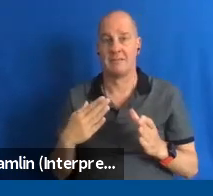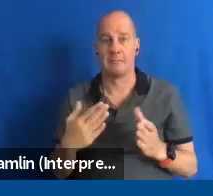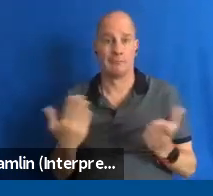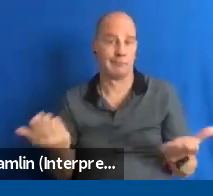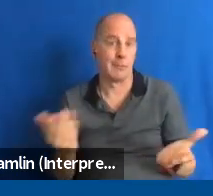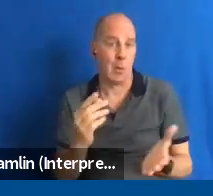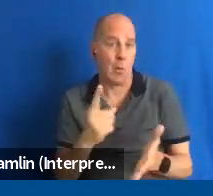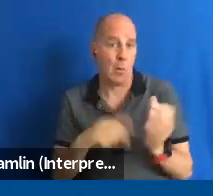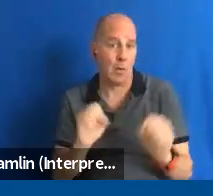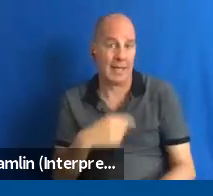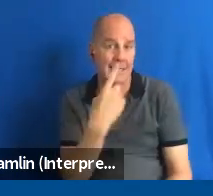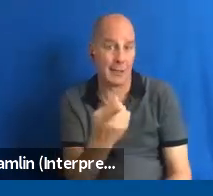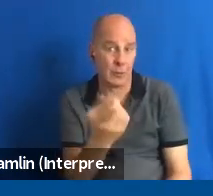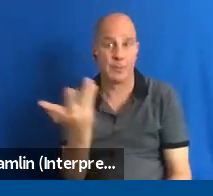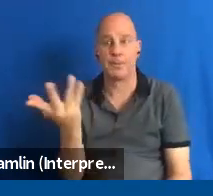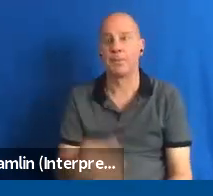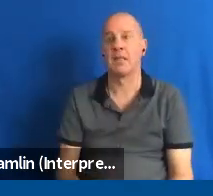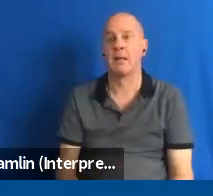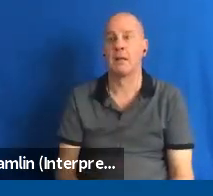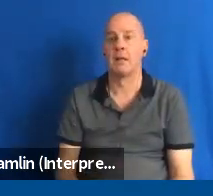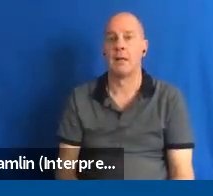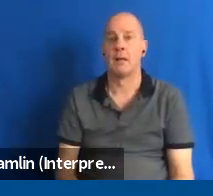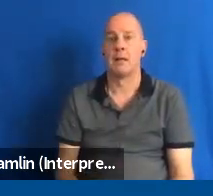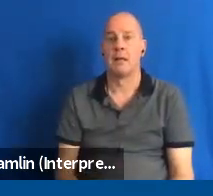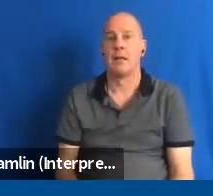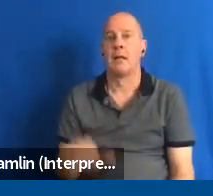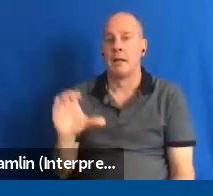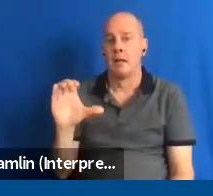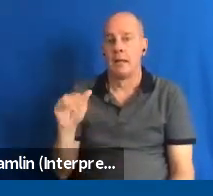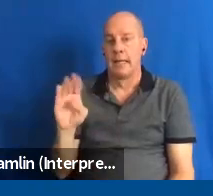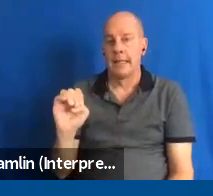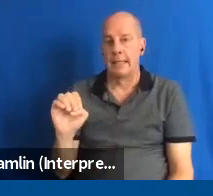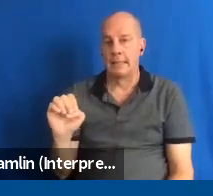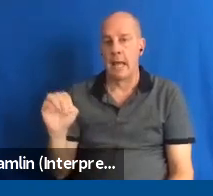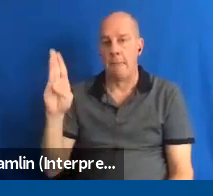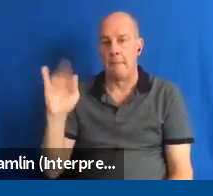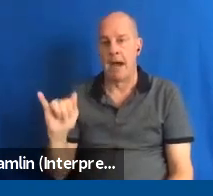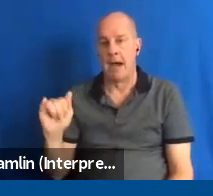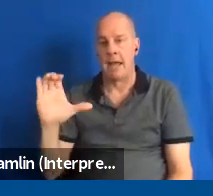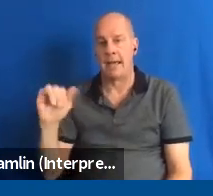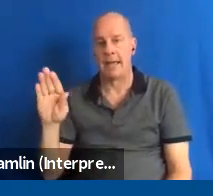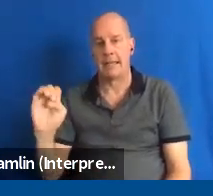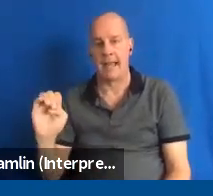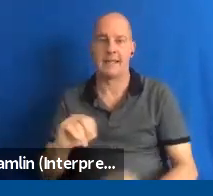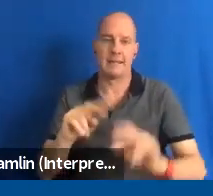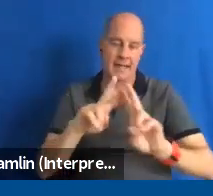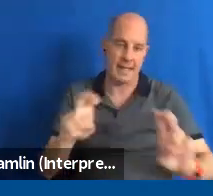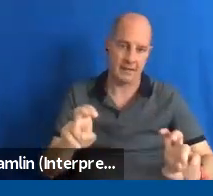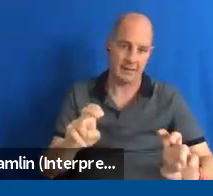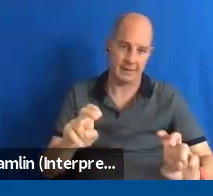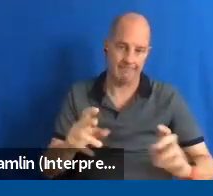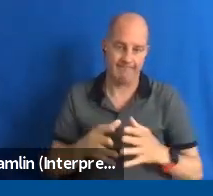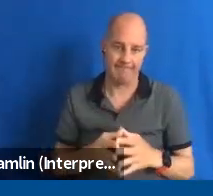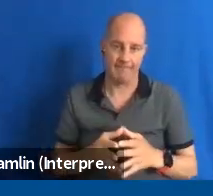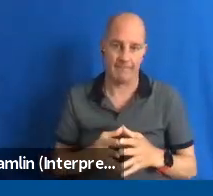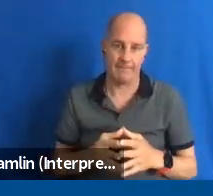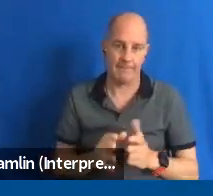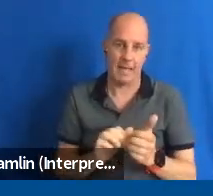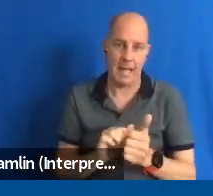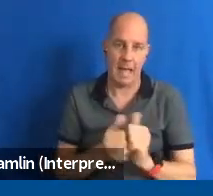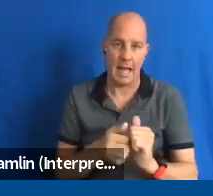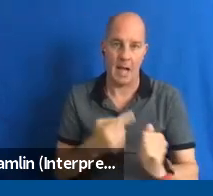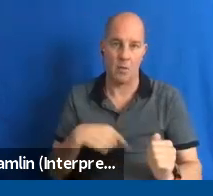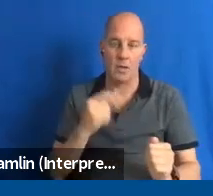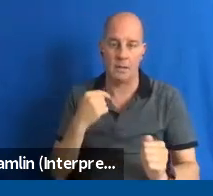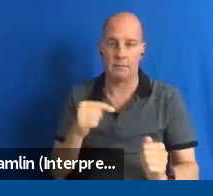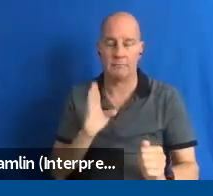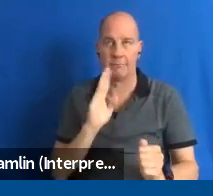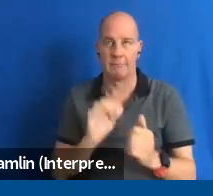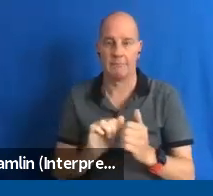say this much... it's a case by case analysis of how we're treating masks under disability laws.